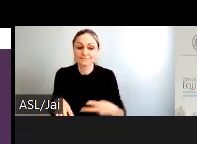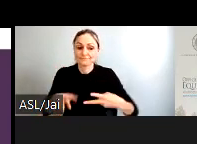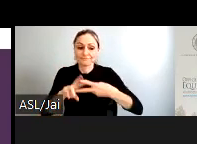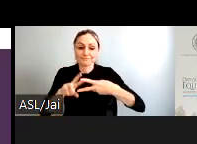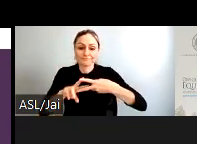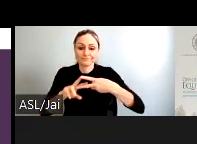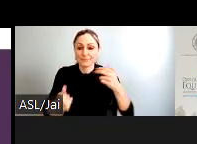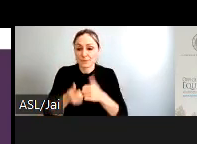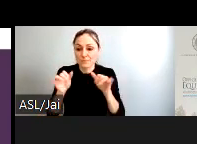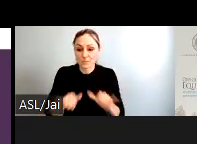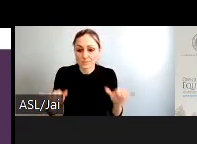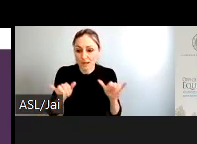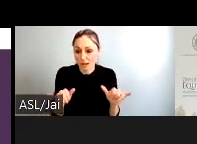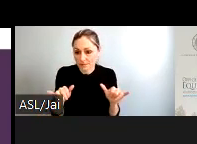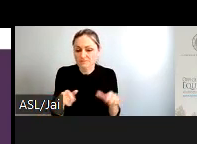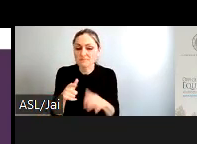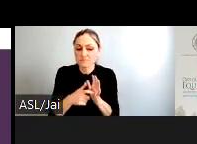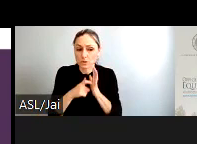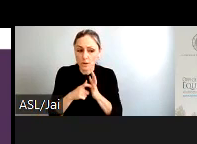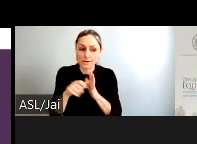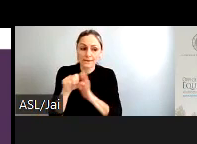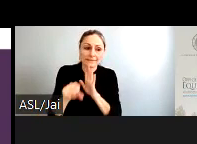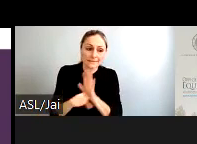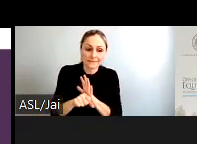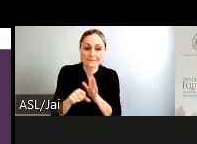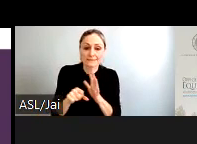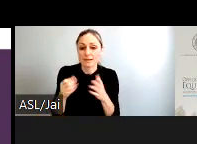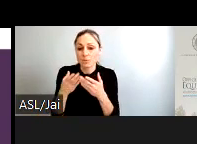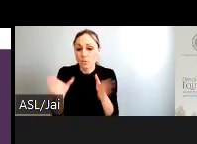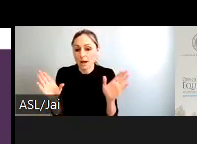They require the statewide number, state warrant or check.